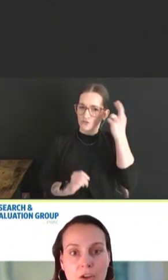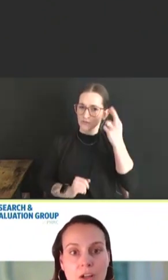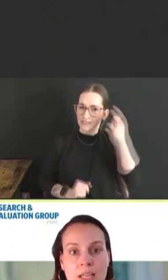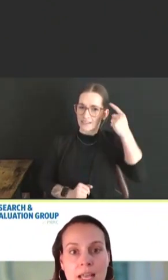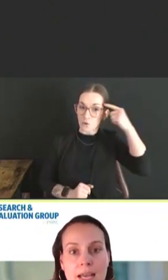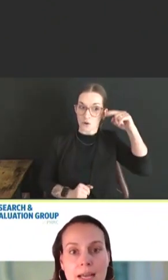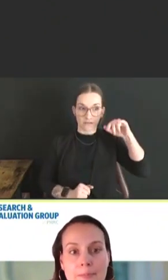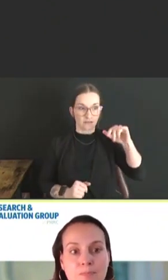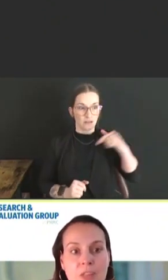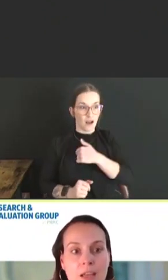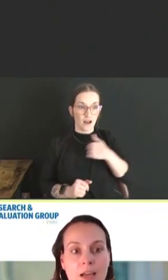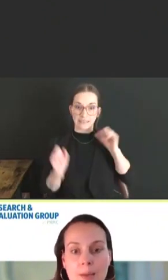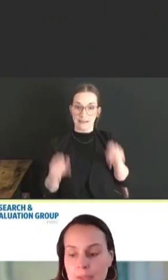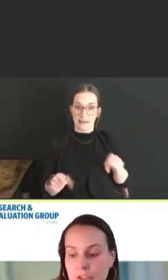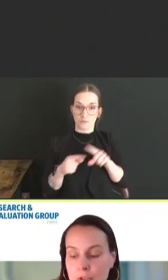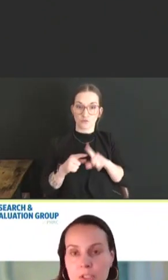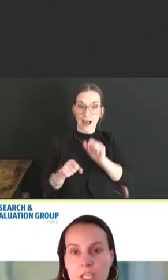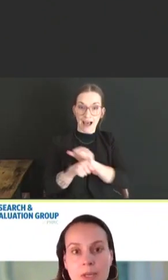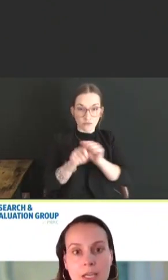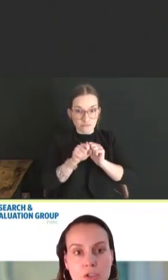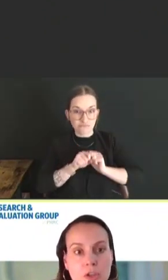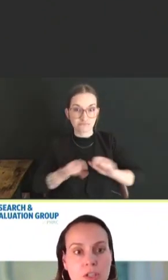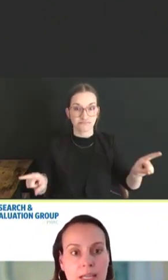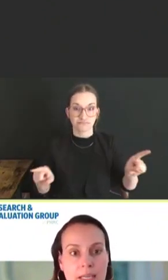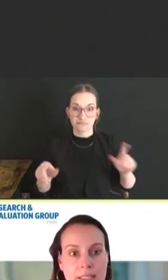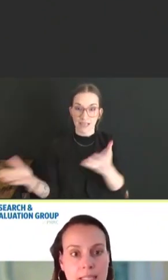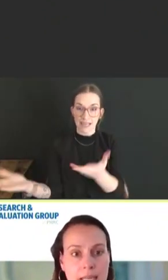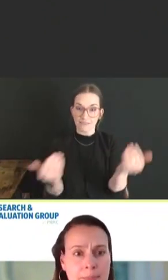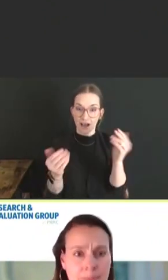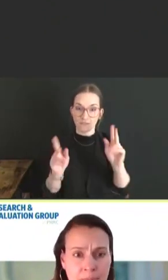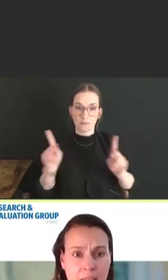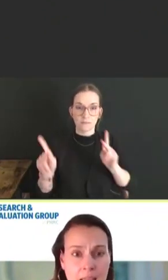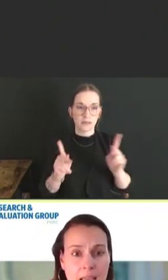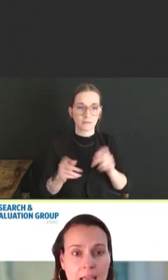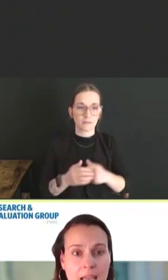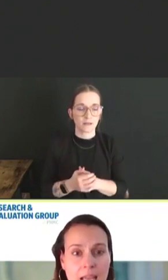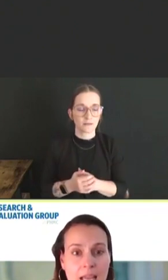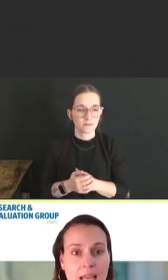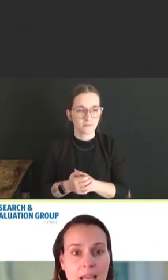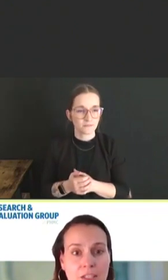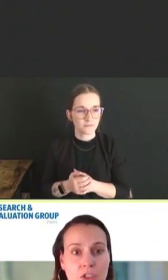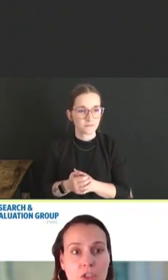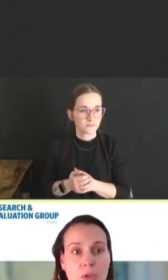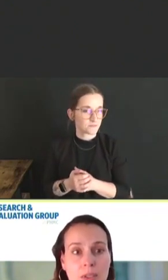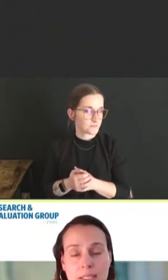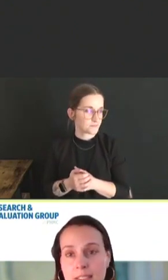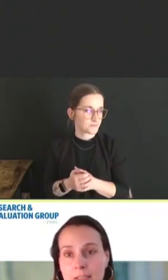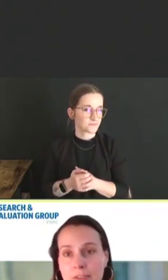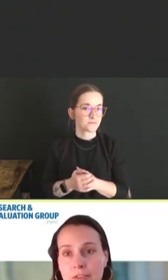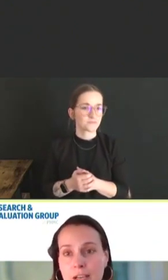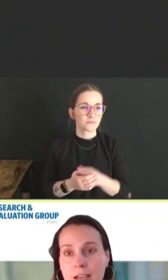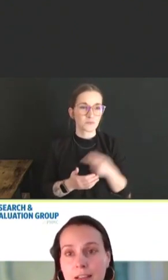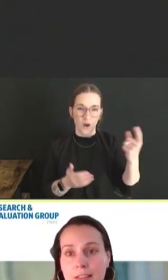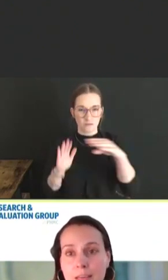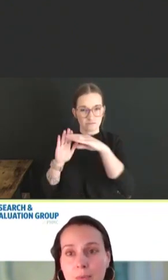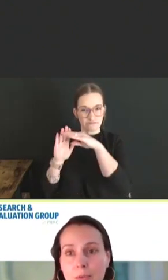at all. A couple of notes here, but I'll just go that next slide and show you a list that